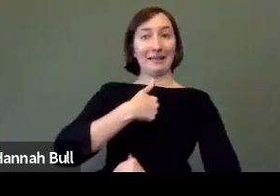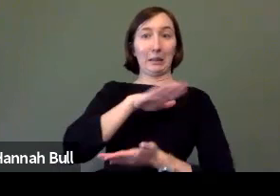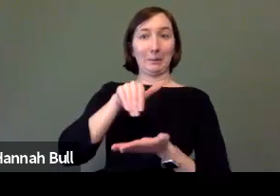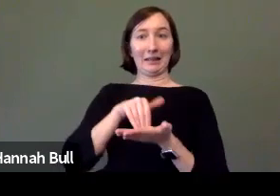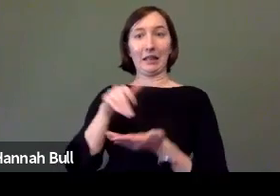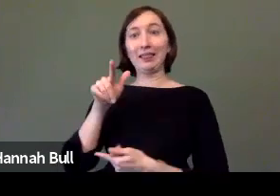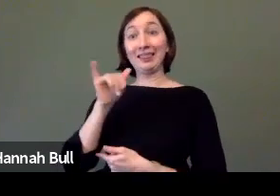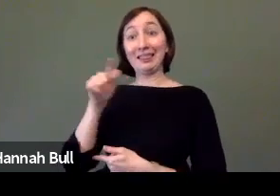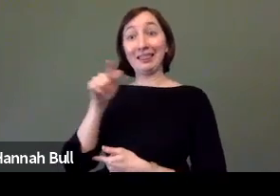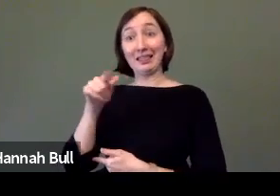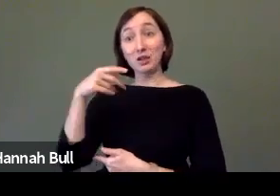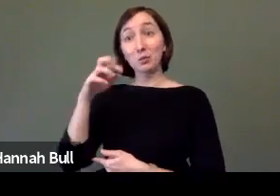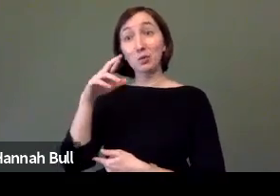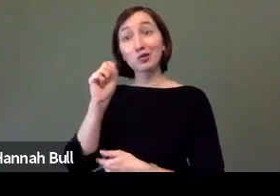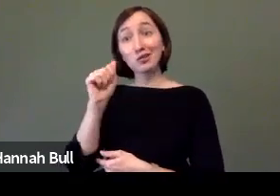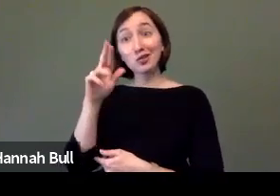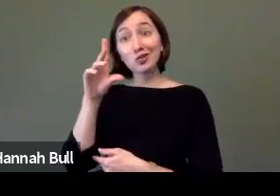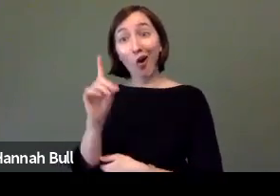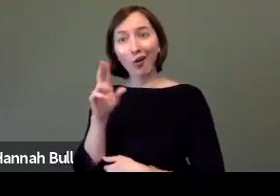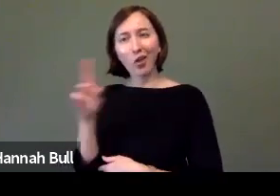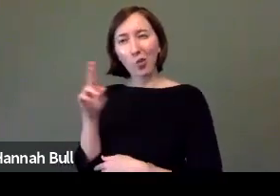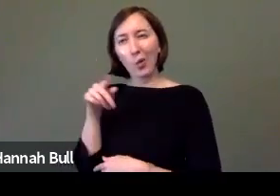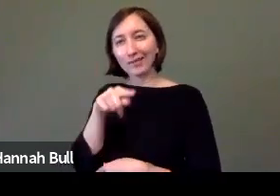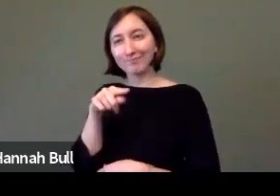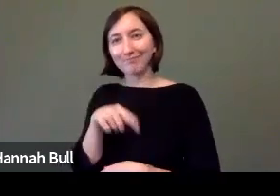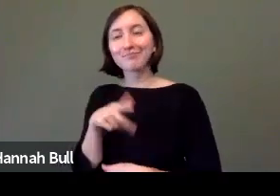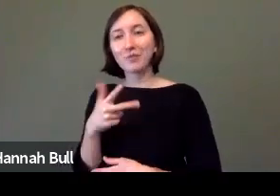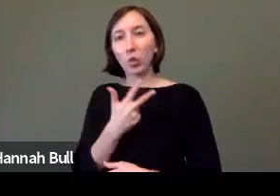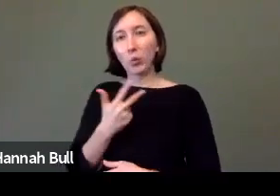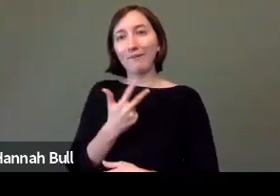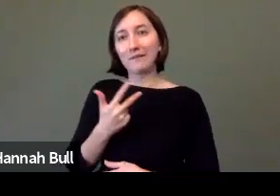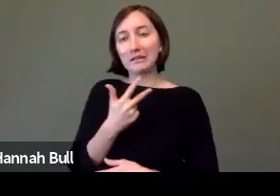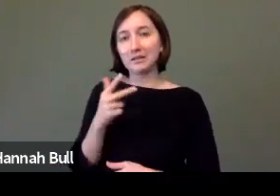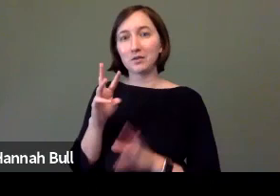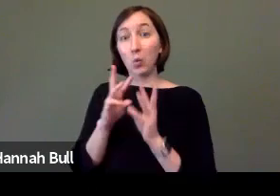This was during another webinar that we were giving clearly a while back